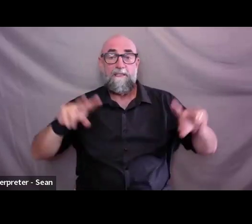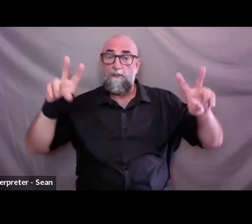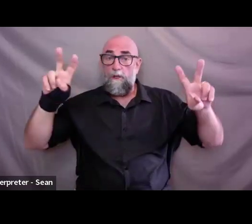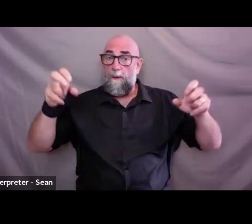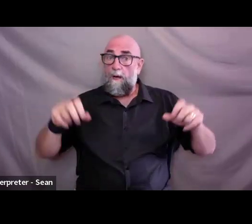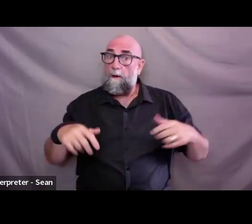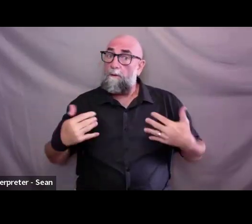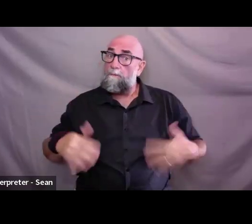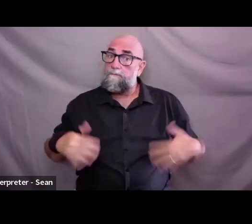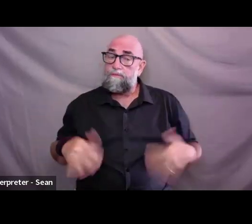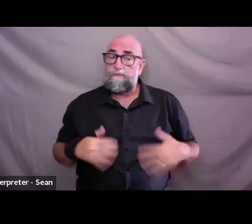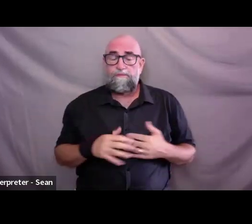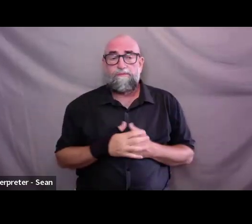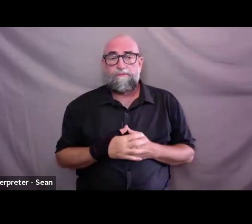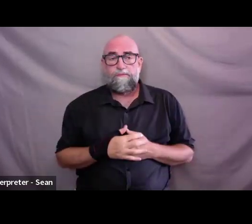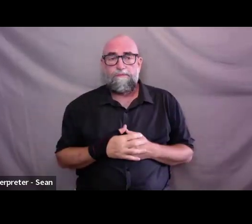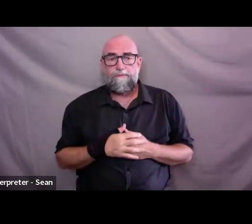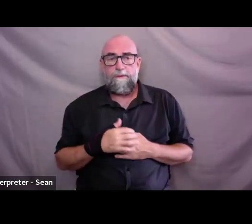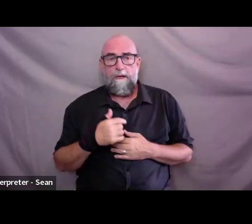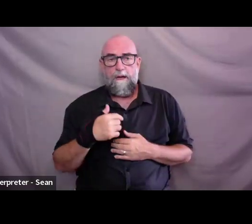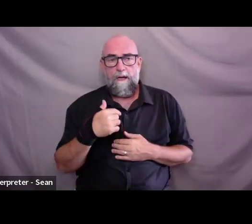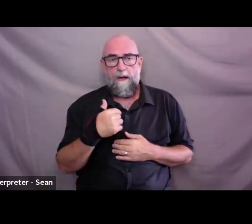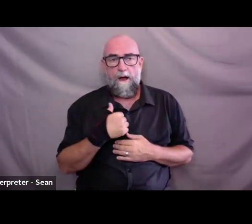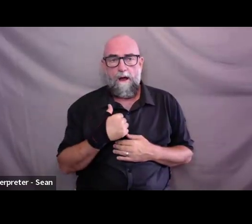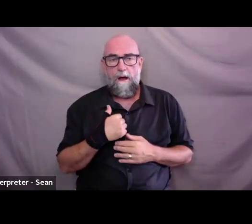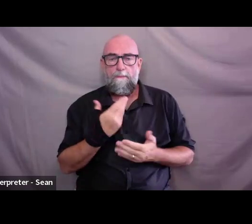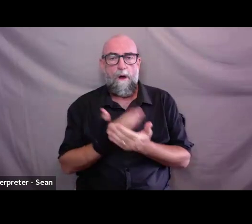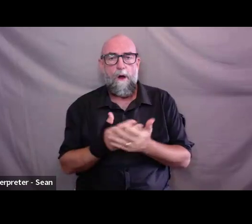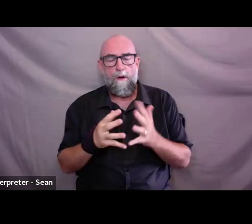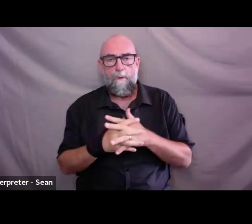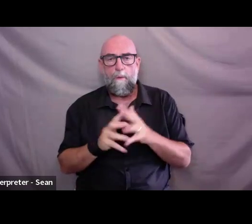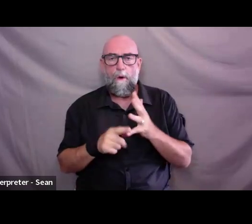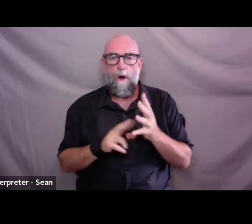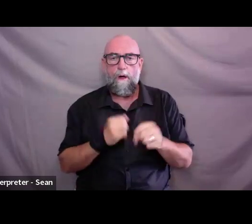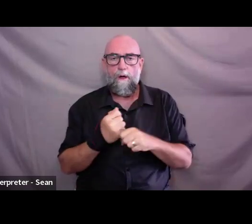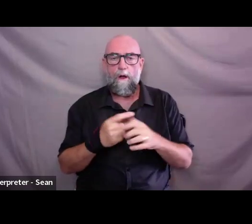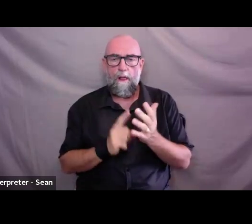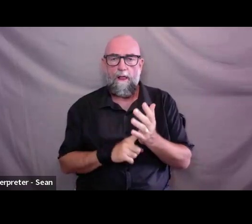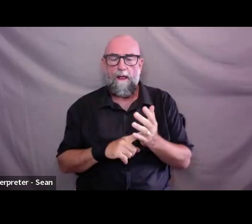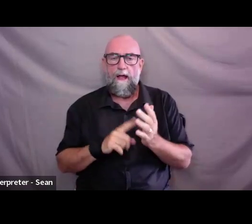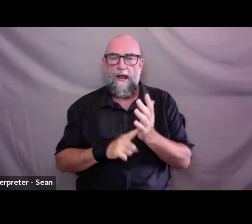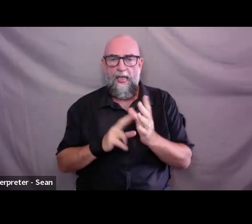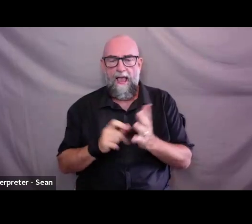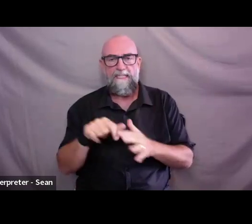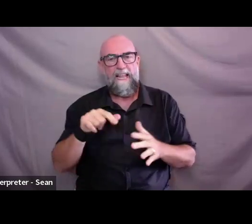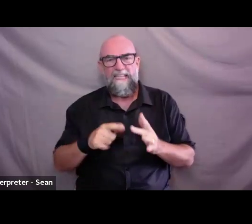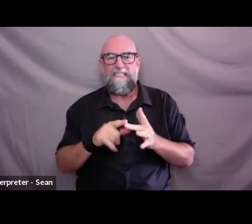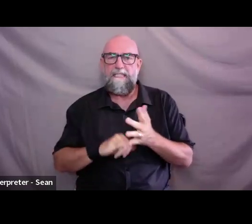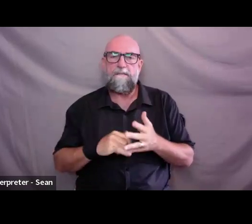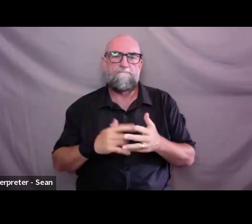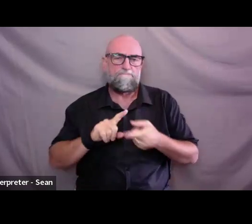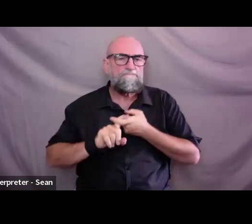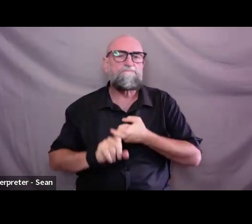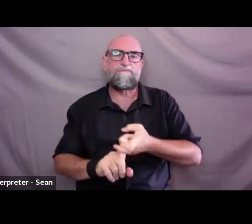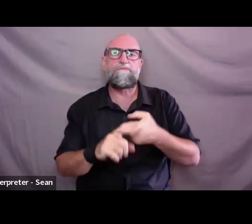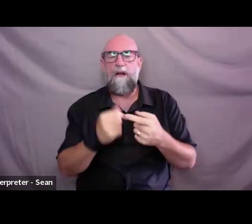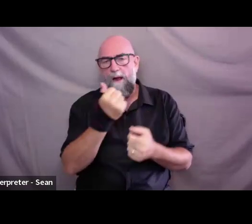and this will always be